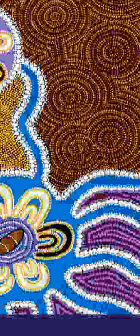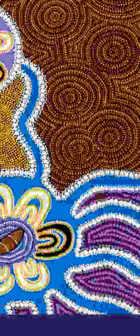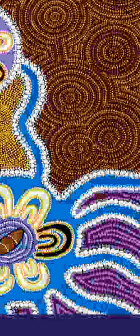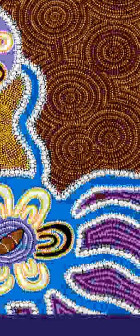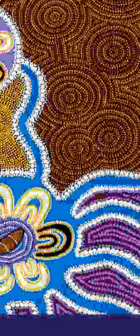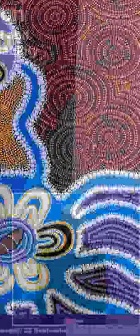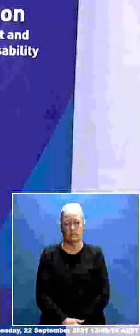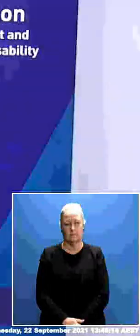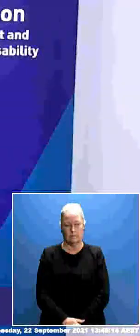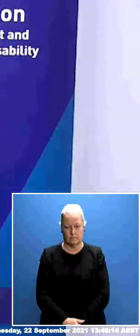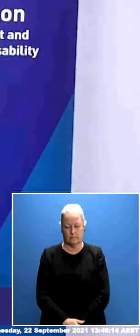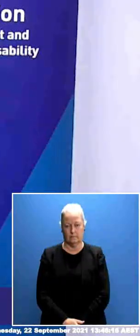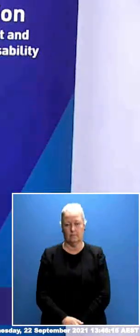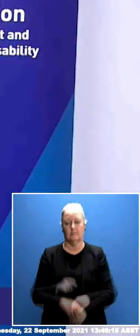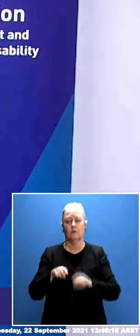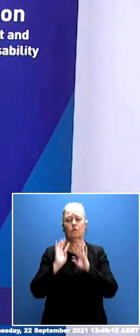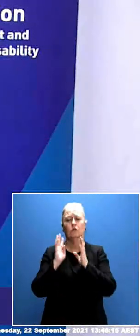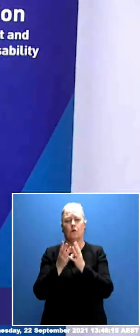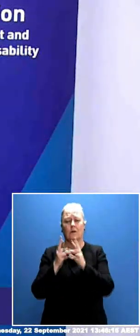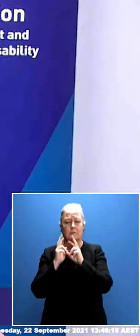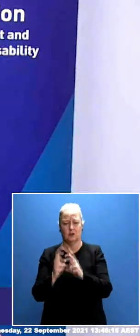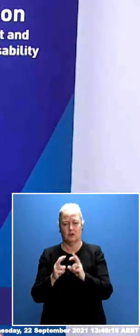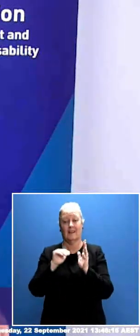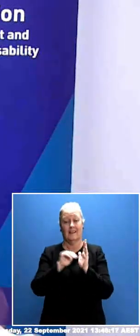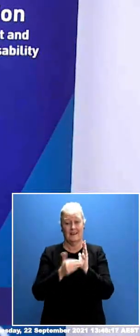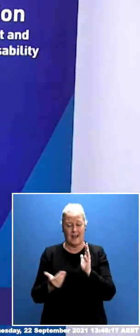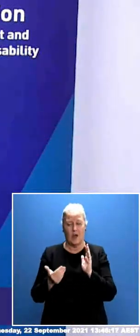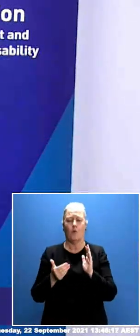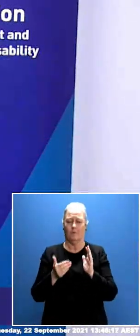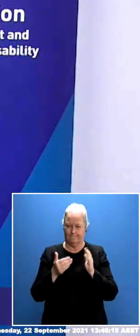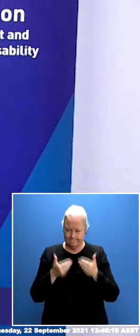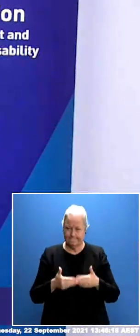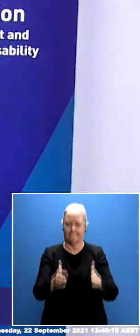The Royal Commission is now resumed. Yes, Mr Crowley.